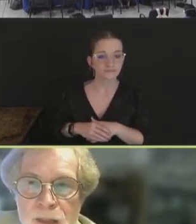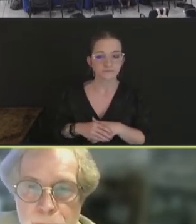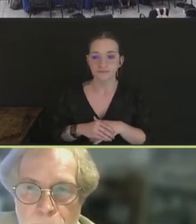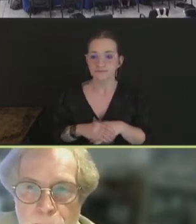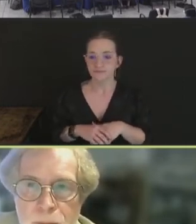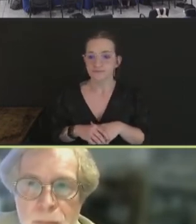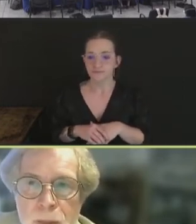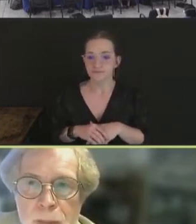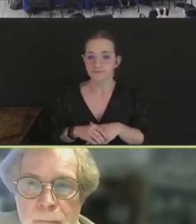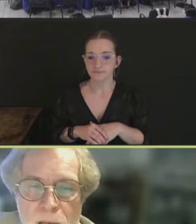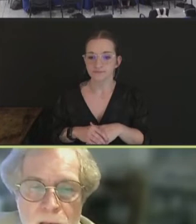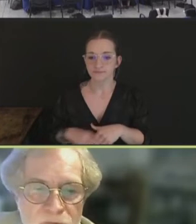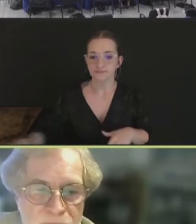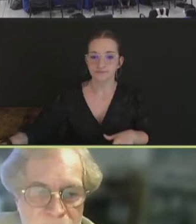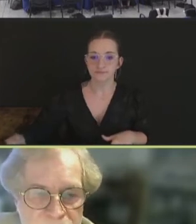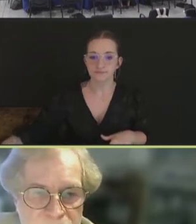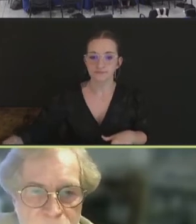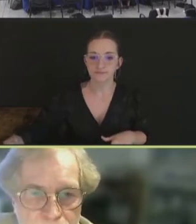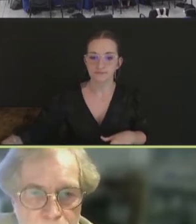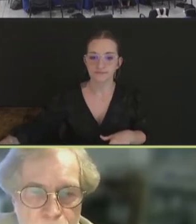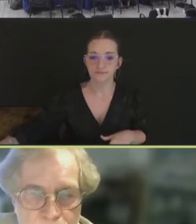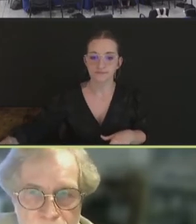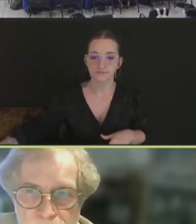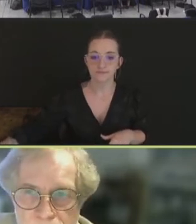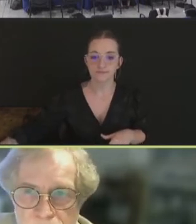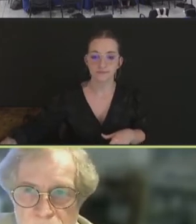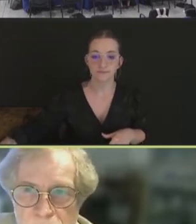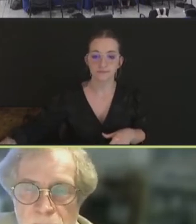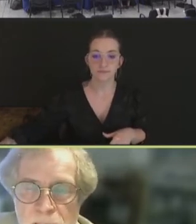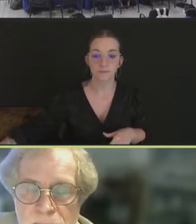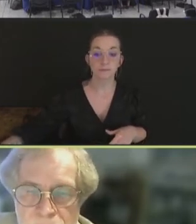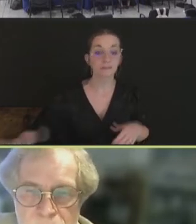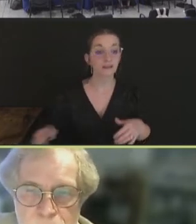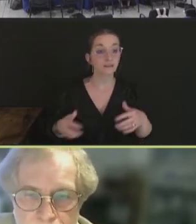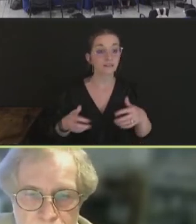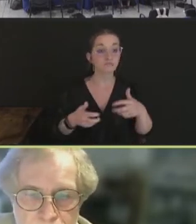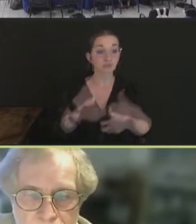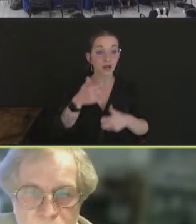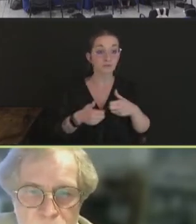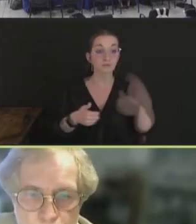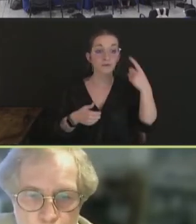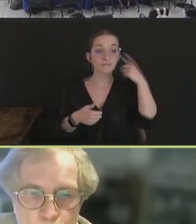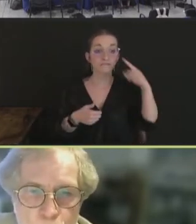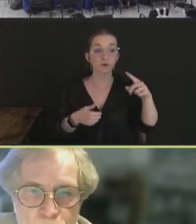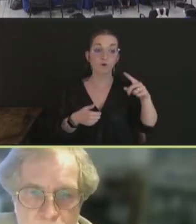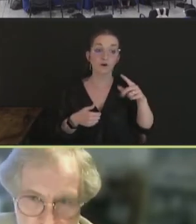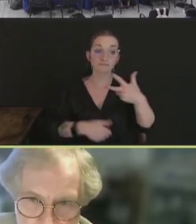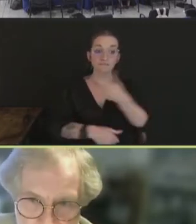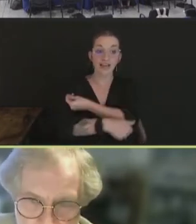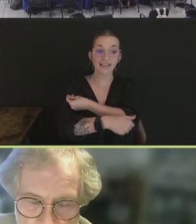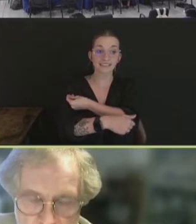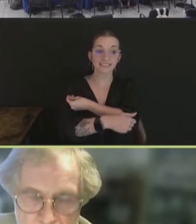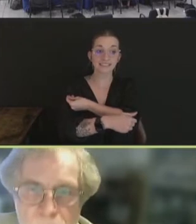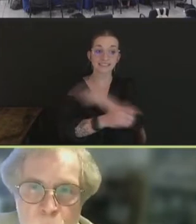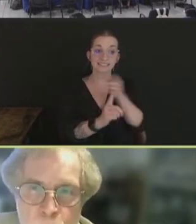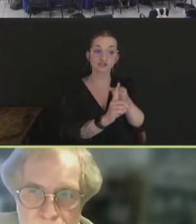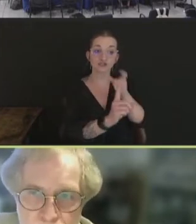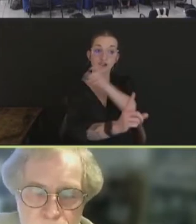The problem of Vaccine-Derived Polioviruses is a problem of low coverage with routine